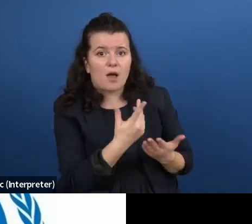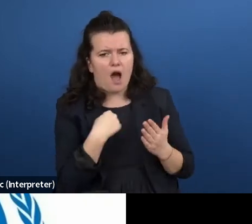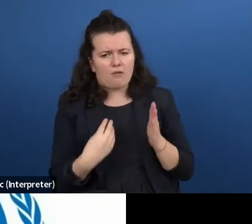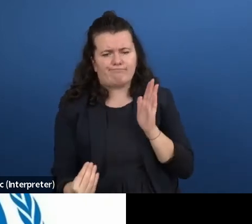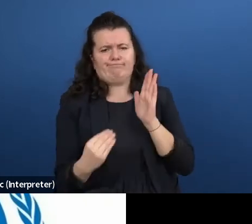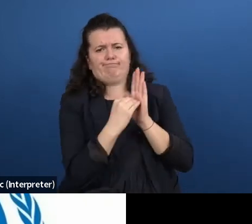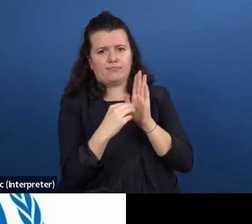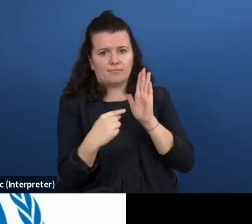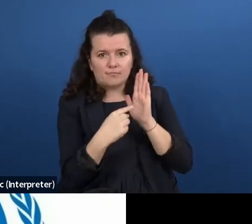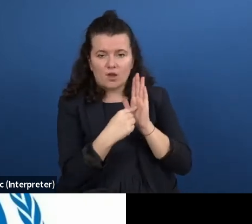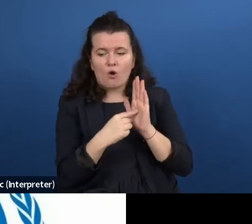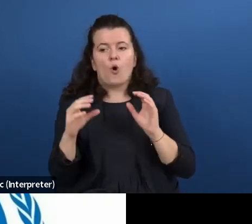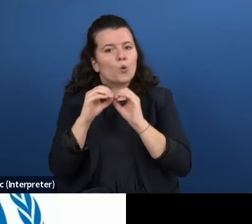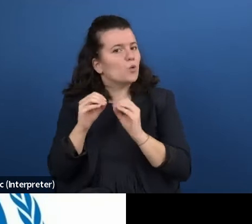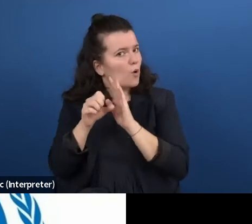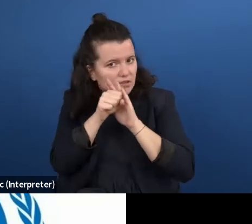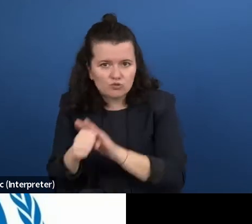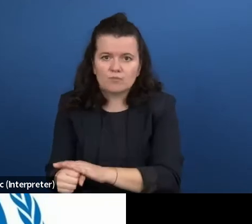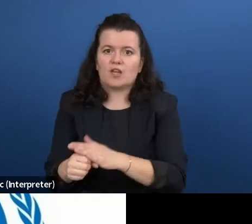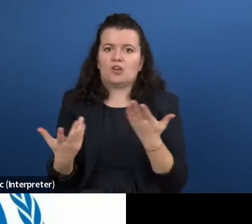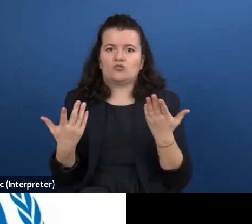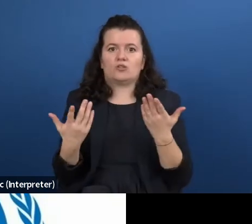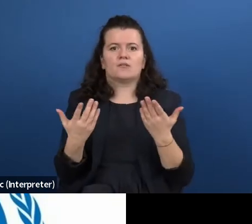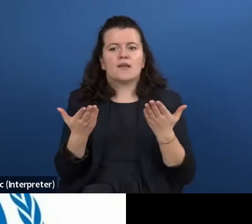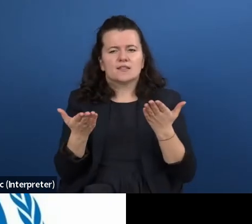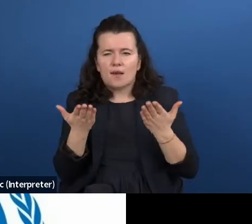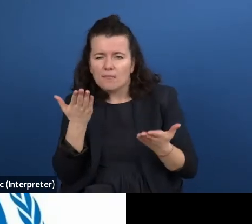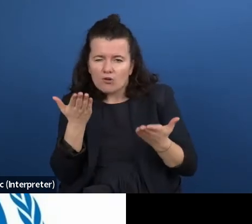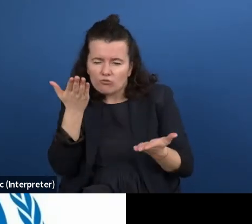and of reasonable accommodation in line with Human Rights law.